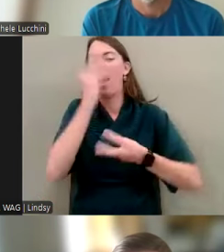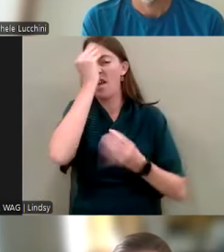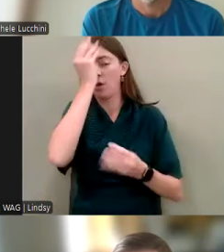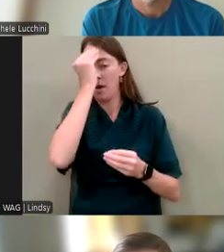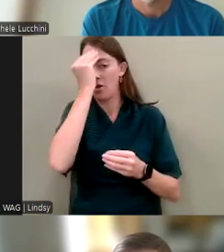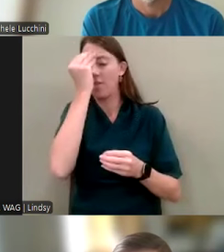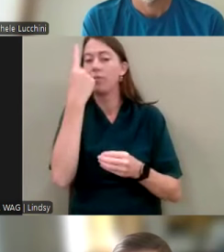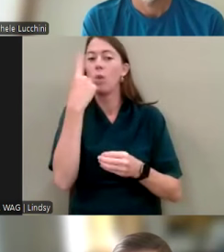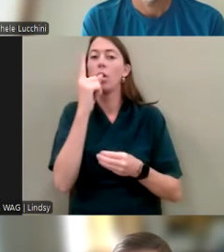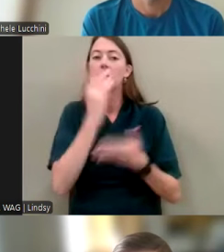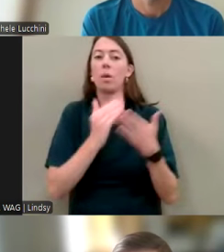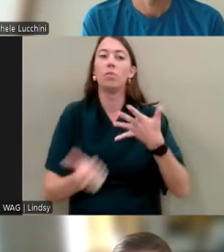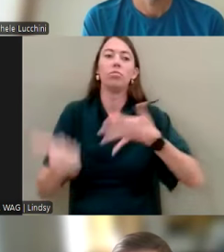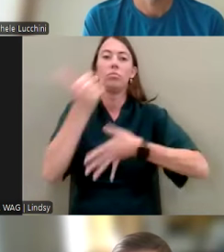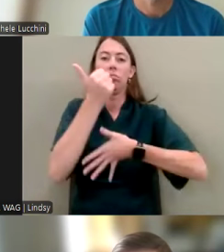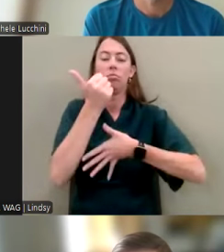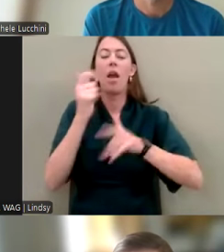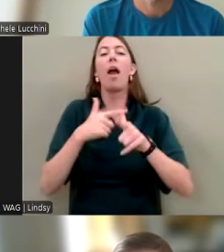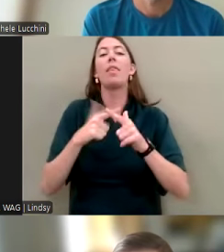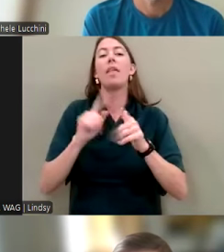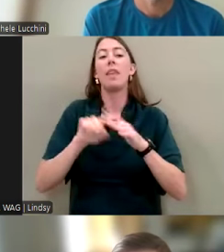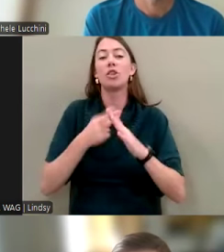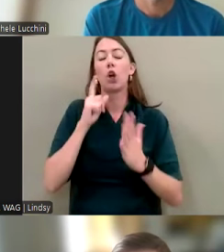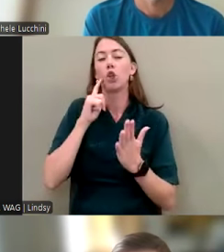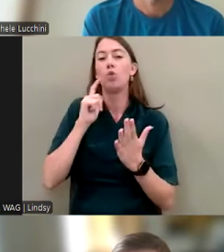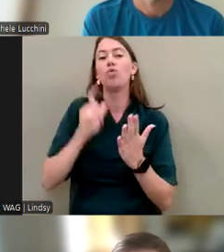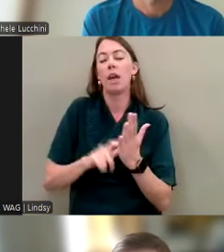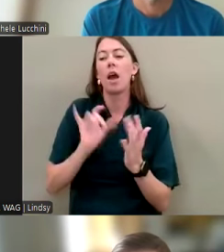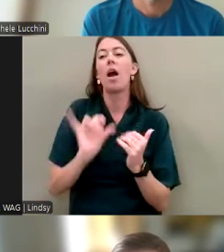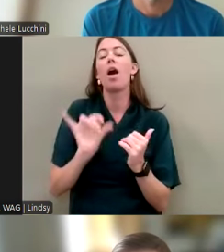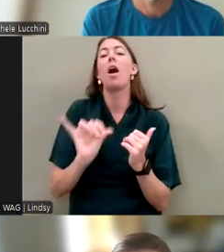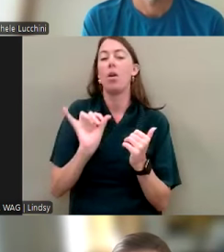it as a prioritization for the organization. I just made it sound super simple in those few